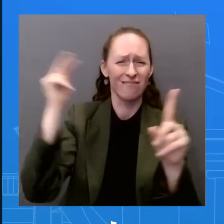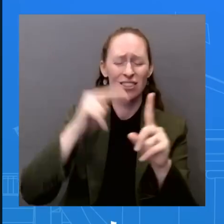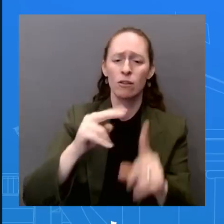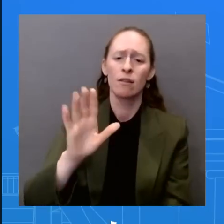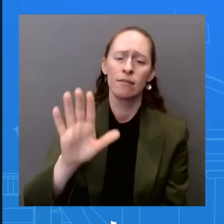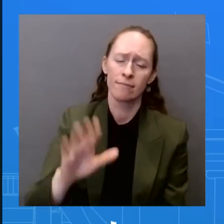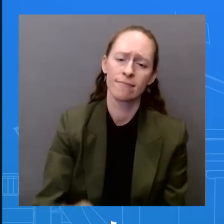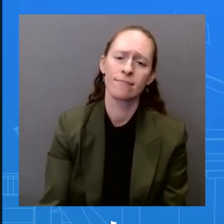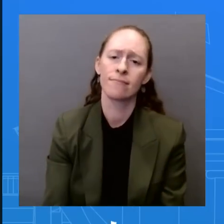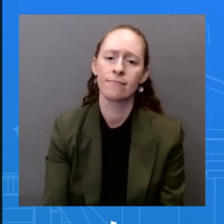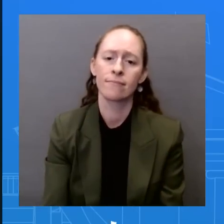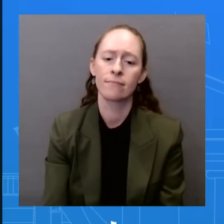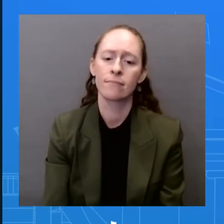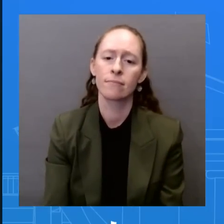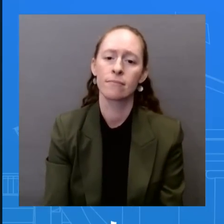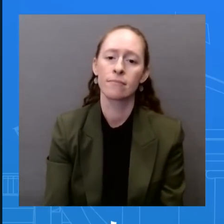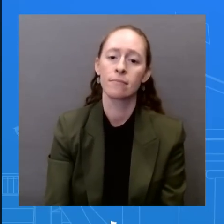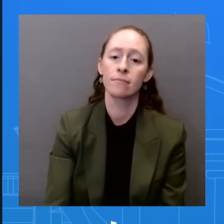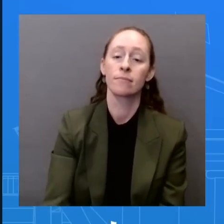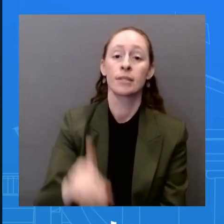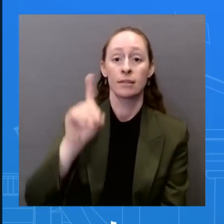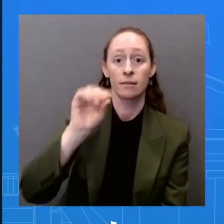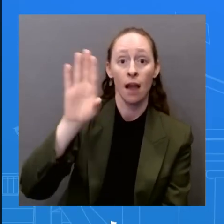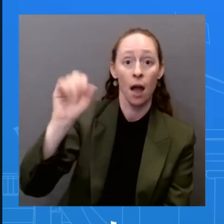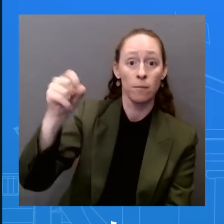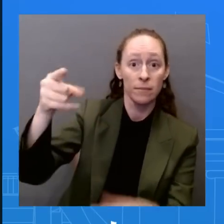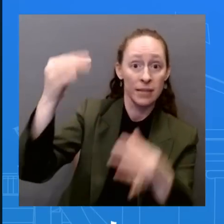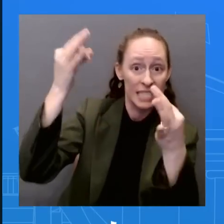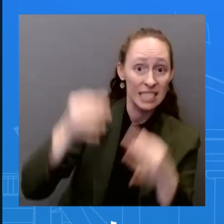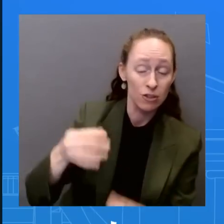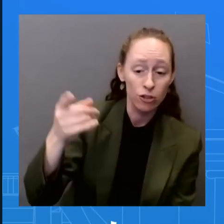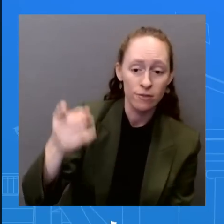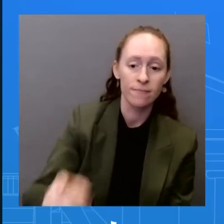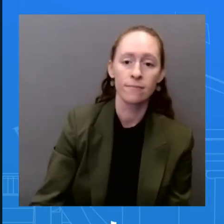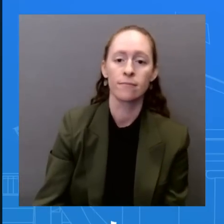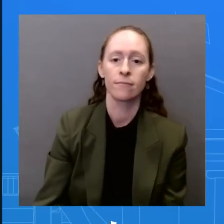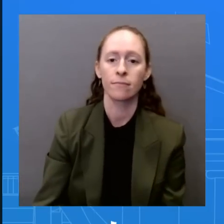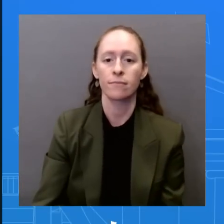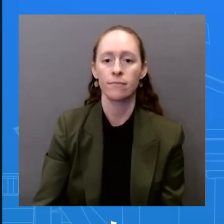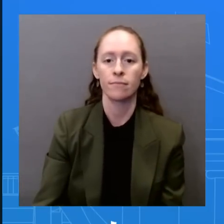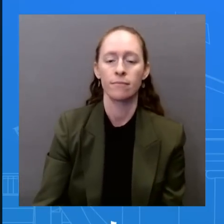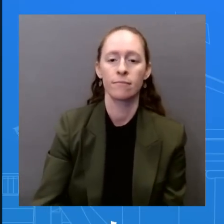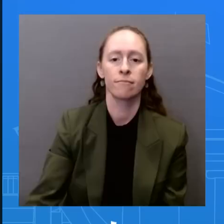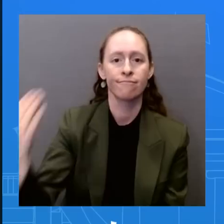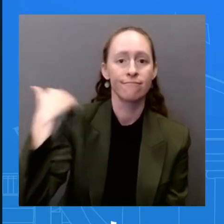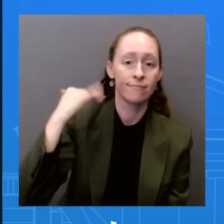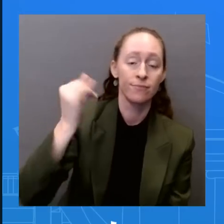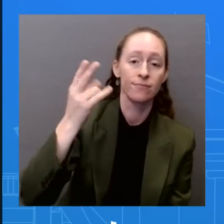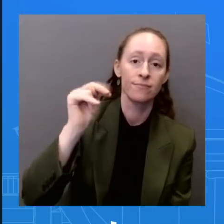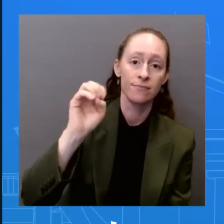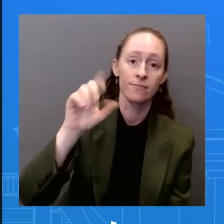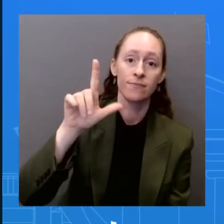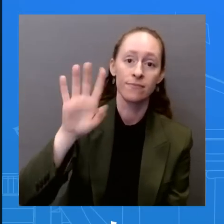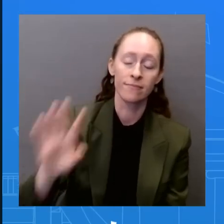the Dobbs decision that was made on June 24th -- it was something that was devastating to women,